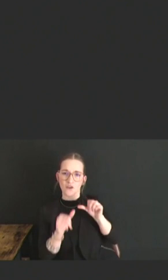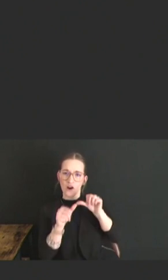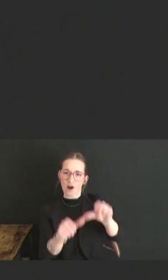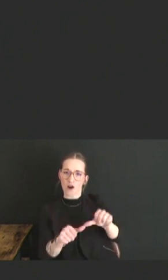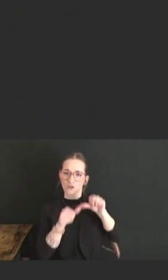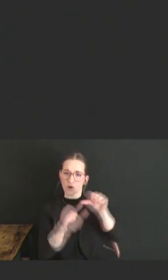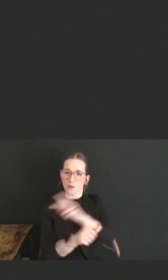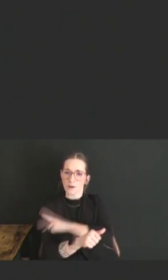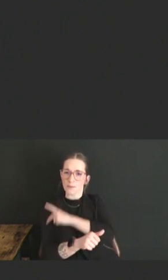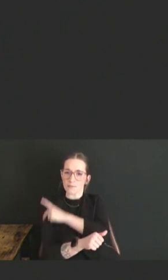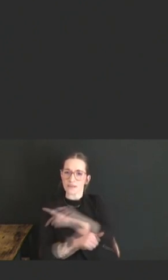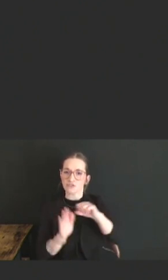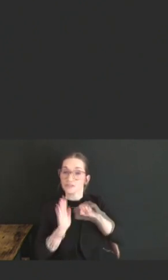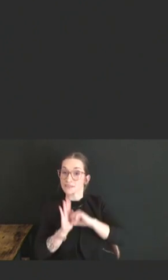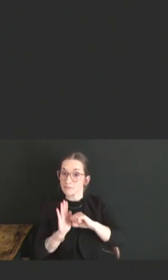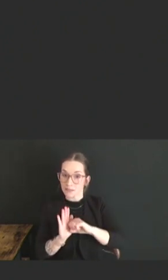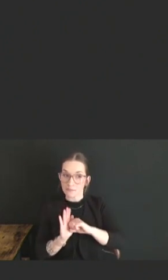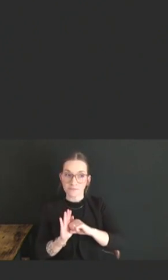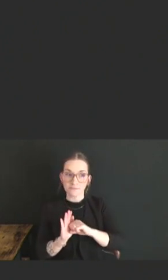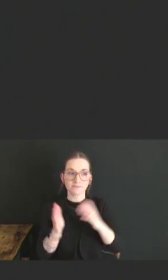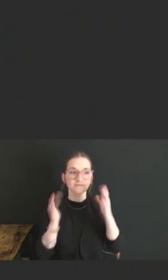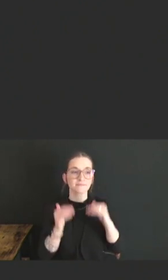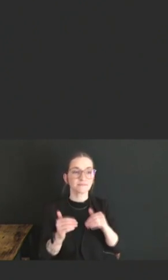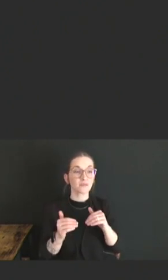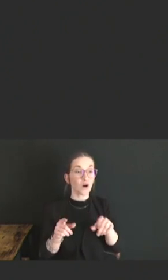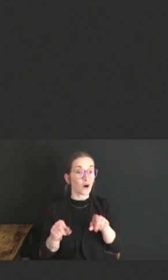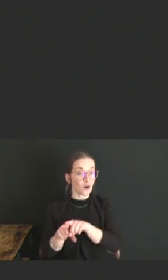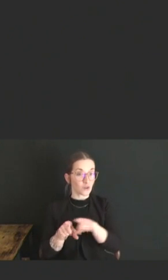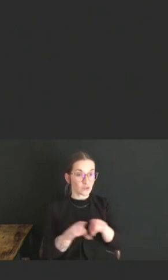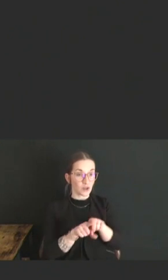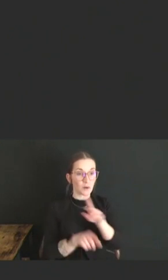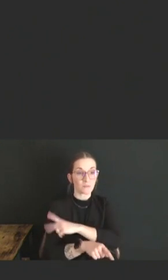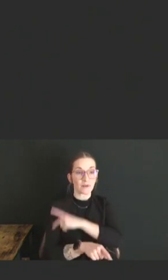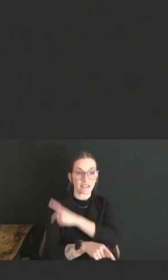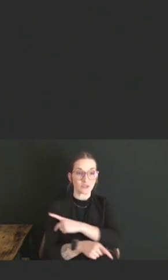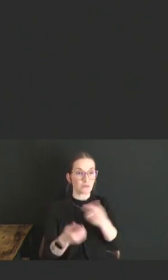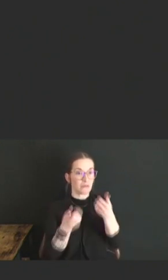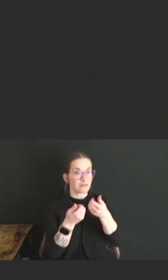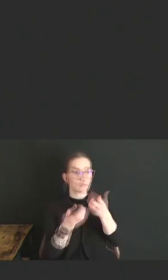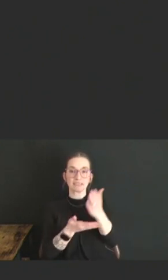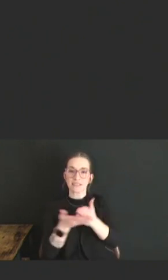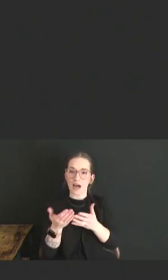Additionally, patients were lost to follow-up, and there's the possibility of non-response bias.